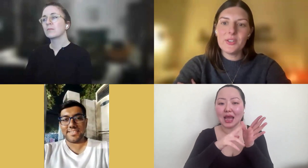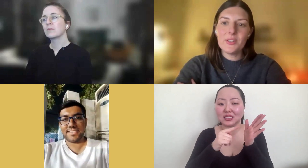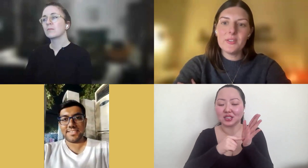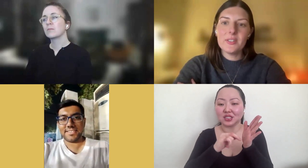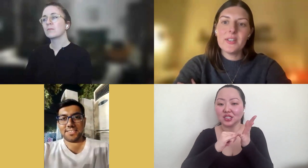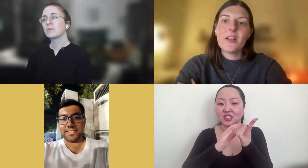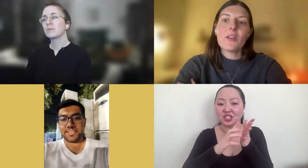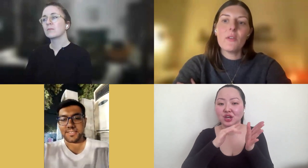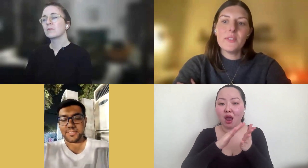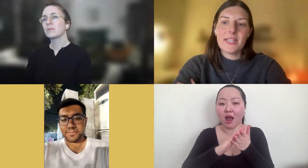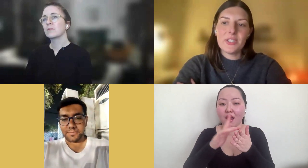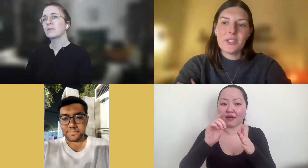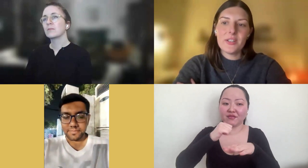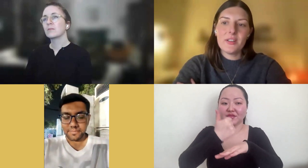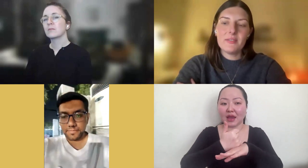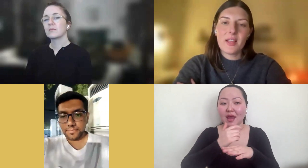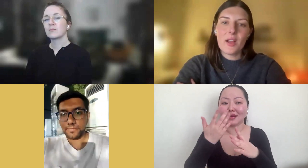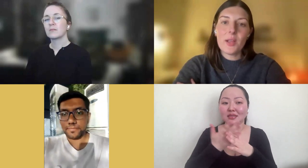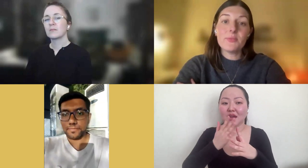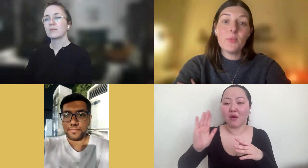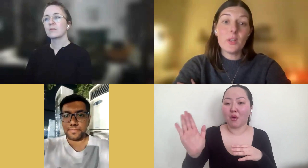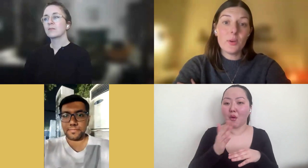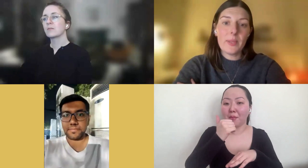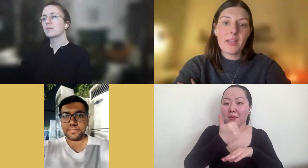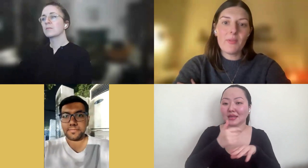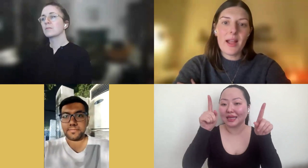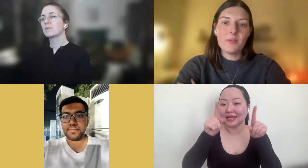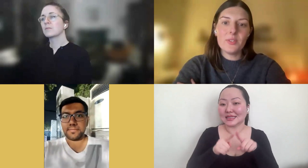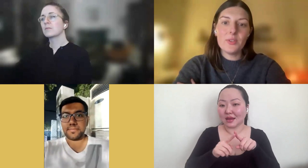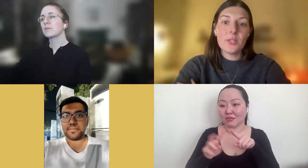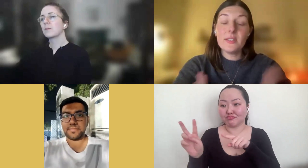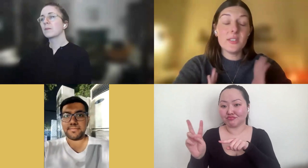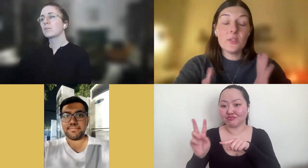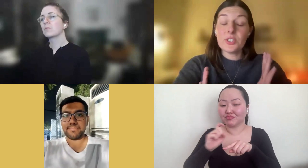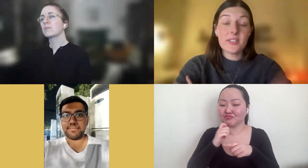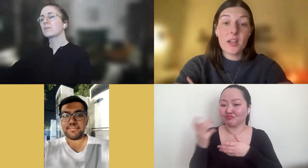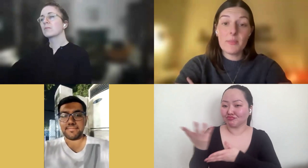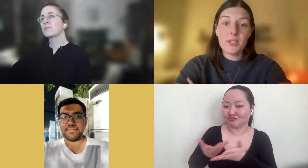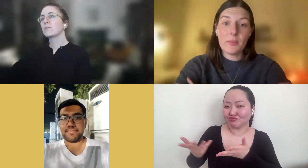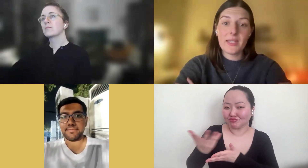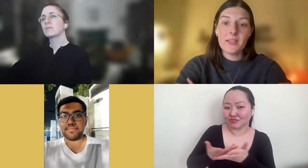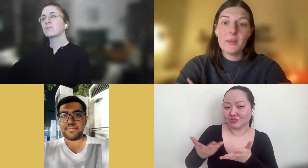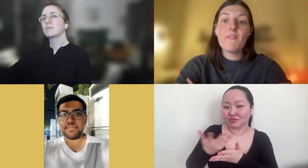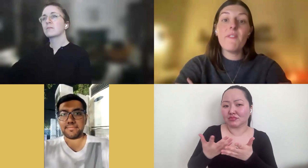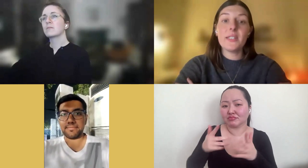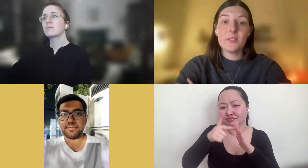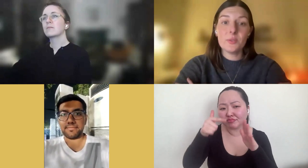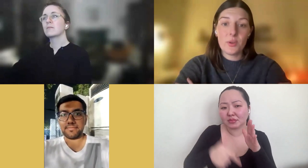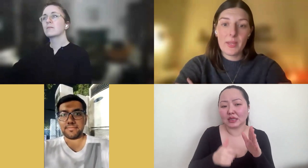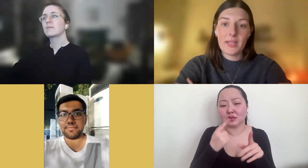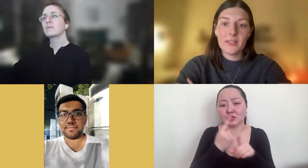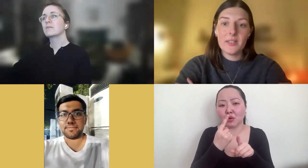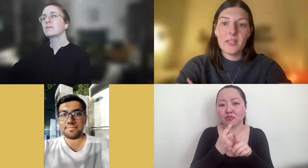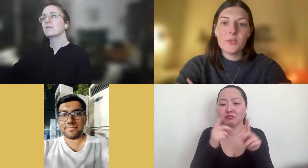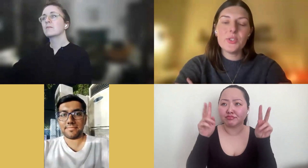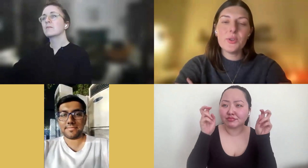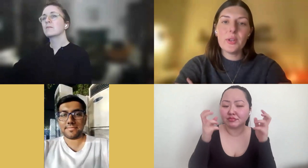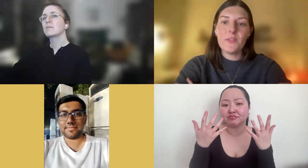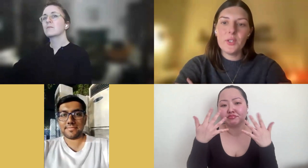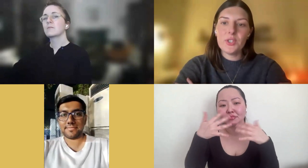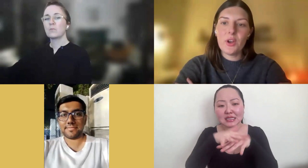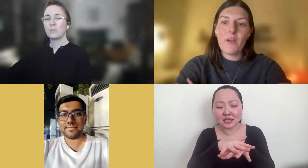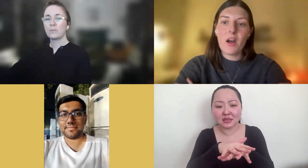intersectional conversation, not just a timely topic, but a vital topic- ensuring the future